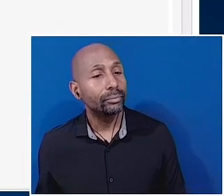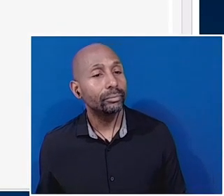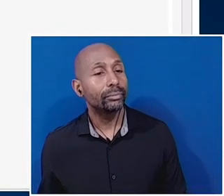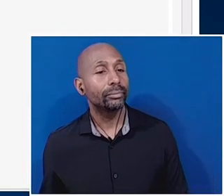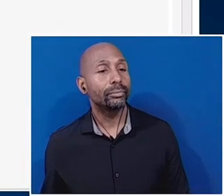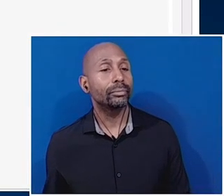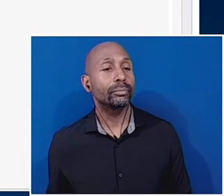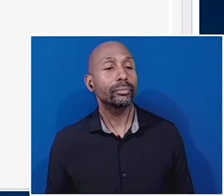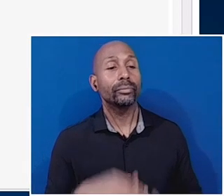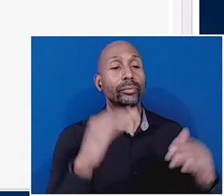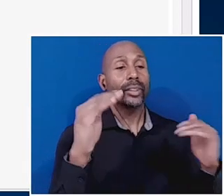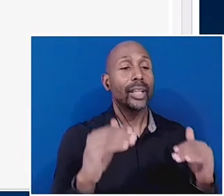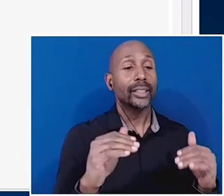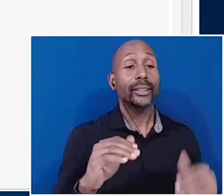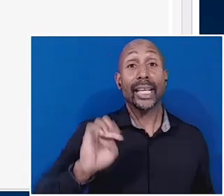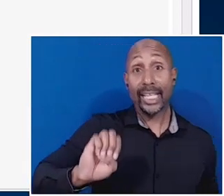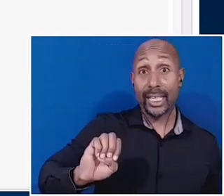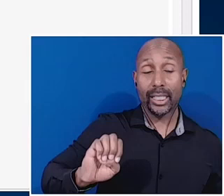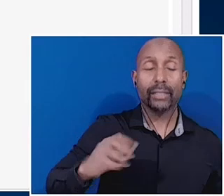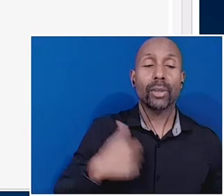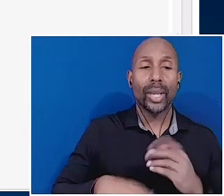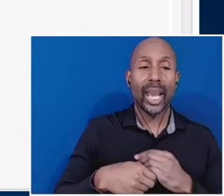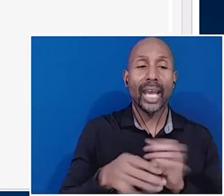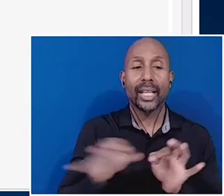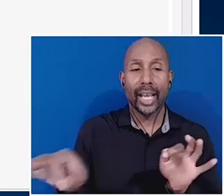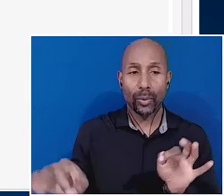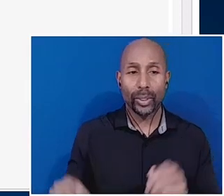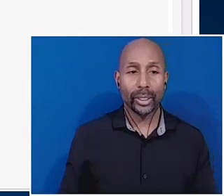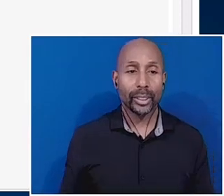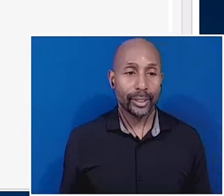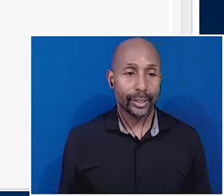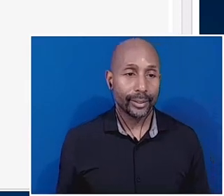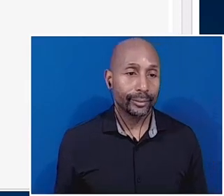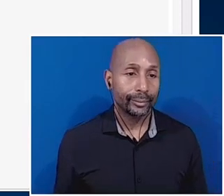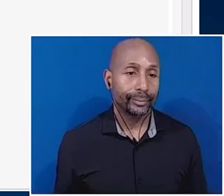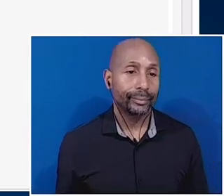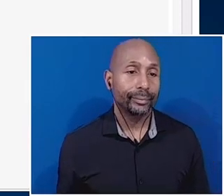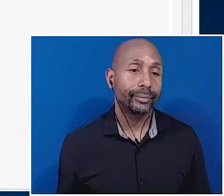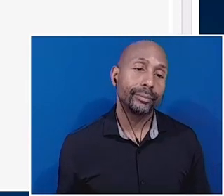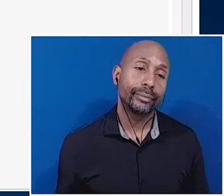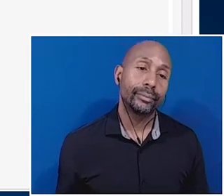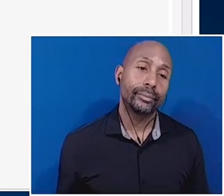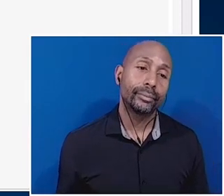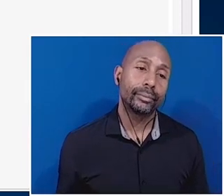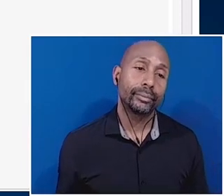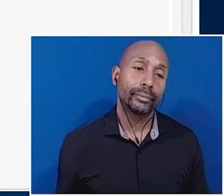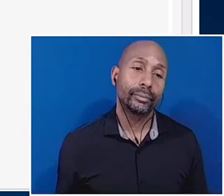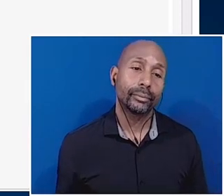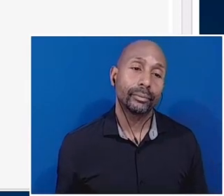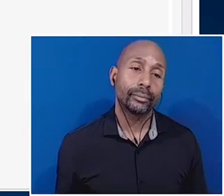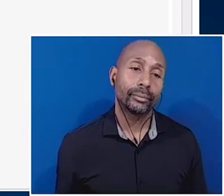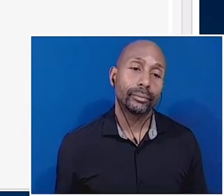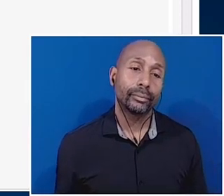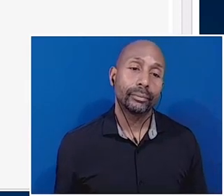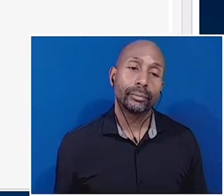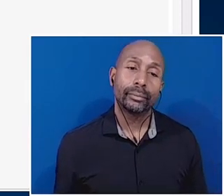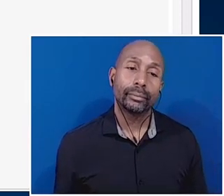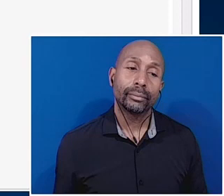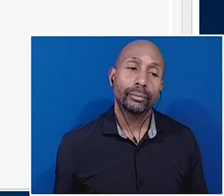I'm sorry, yeah, in (e).